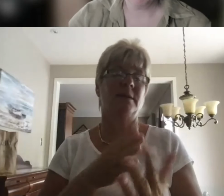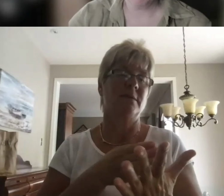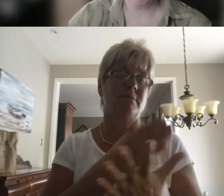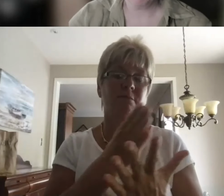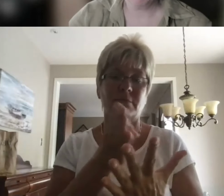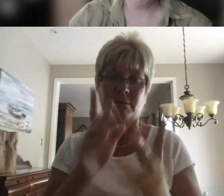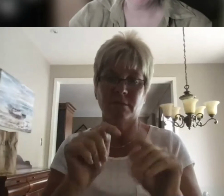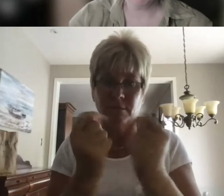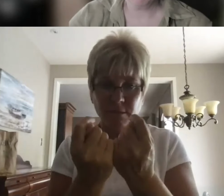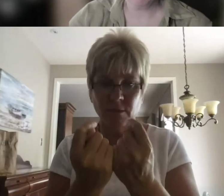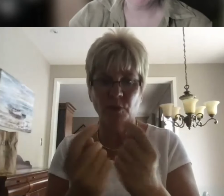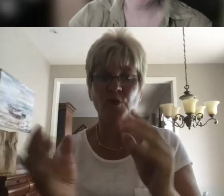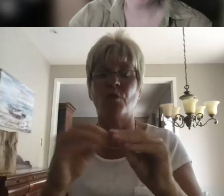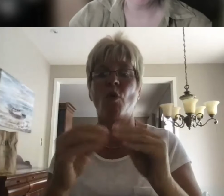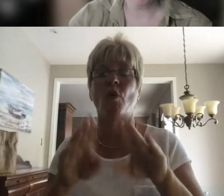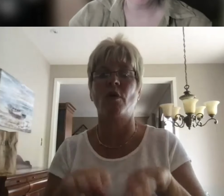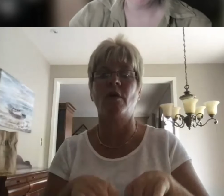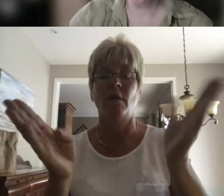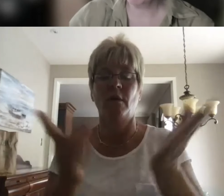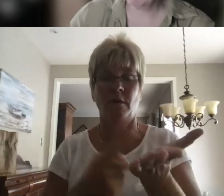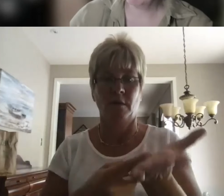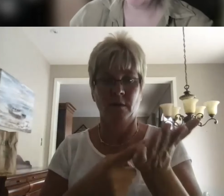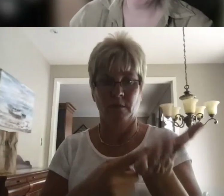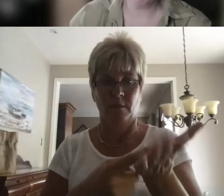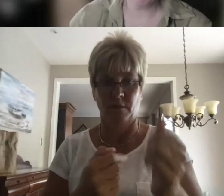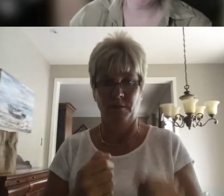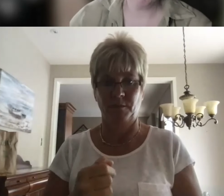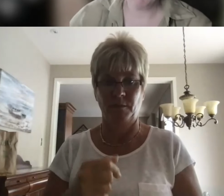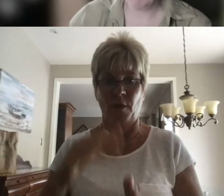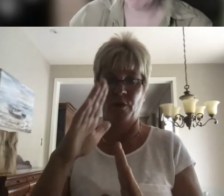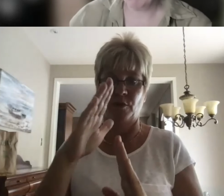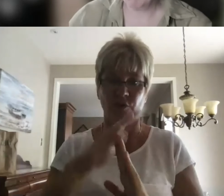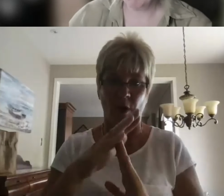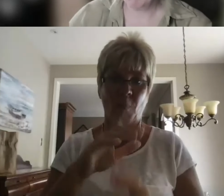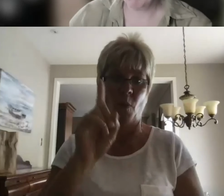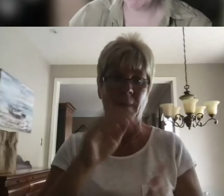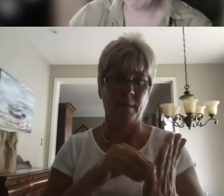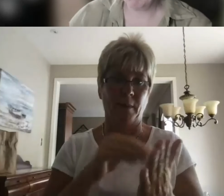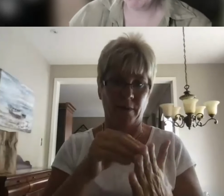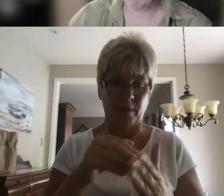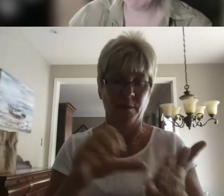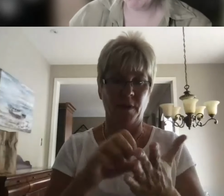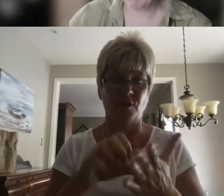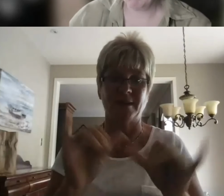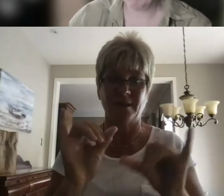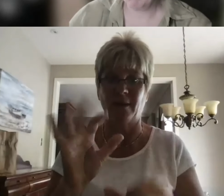Despite the top million homepages 98 percent of them